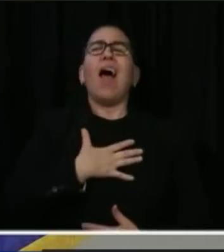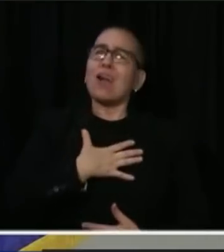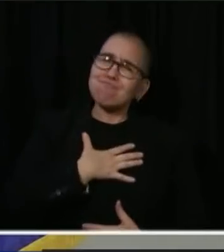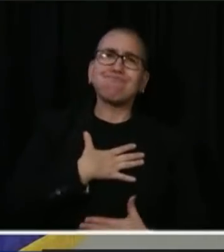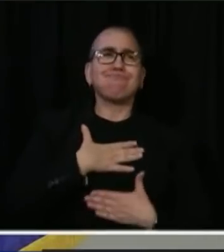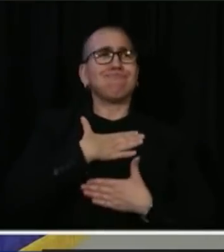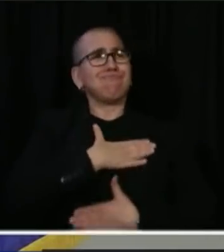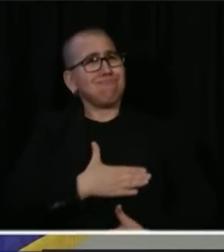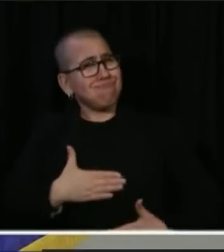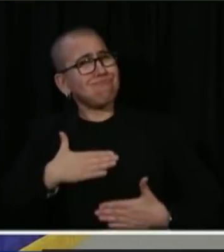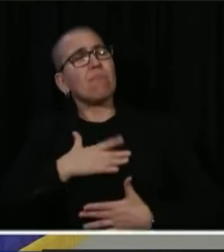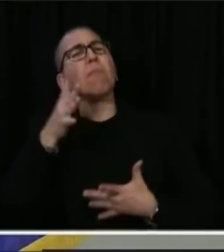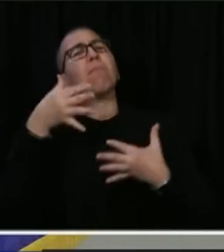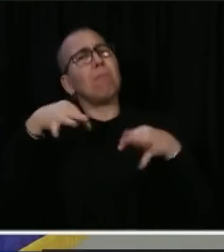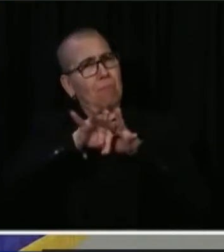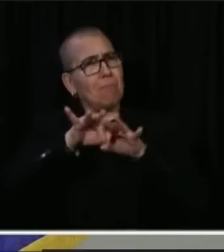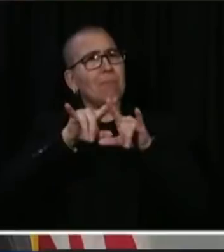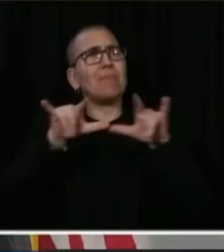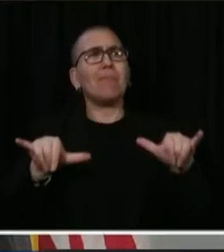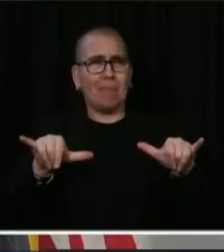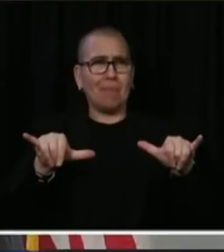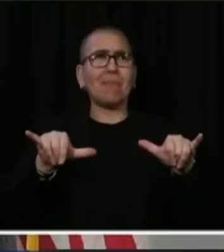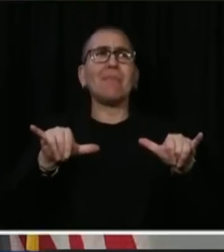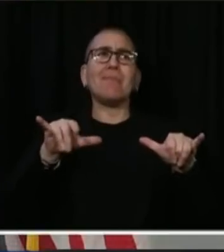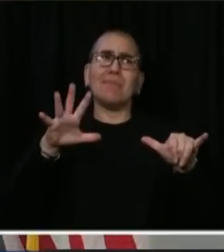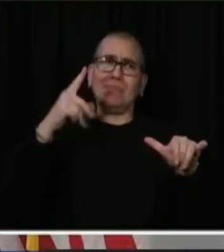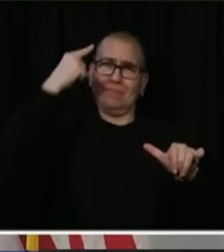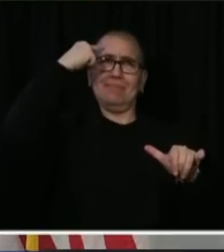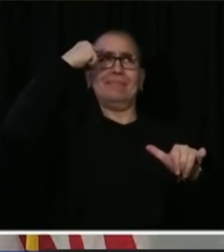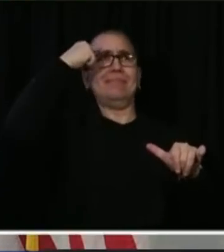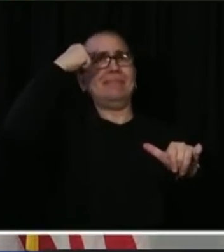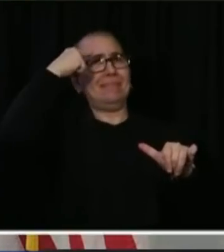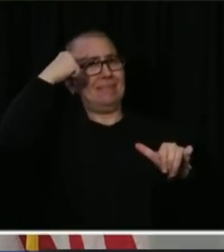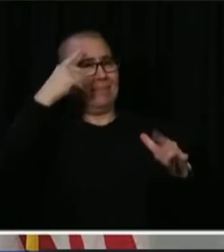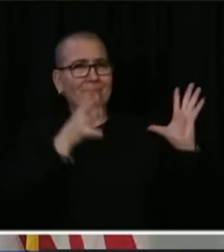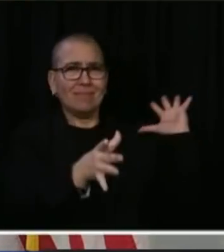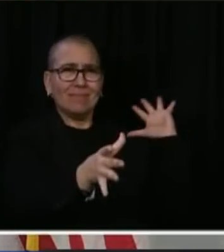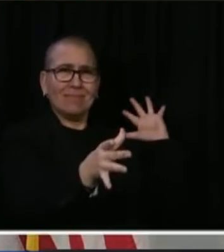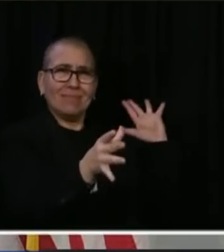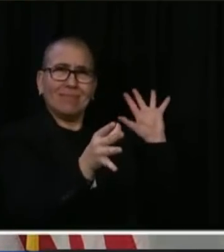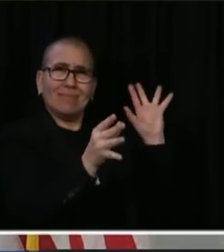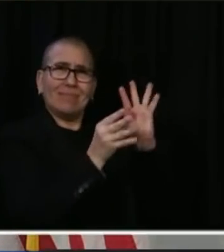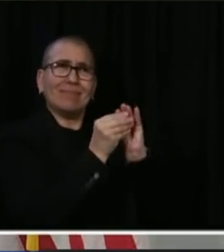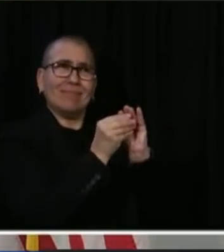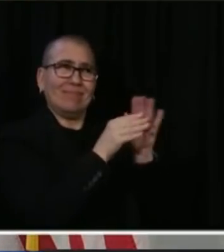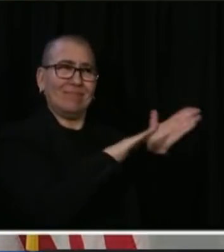PANDEMIC THAT WE KNEW VERY LITTLE ABOUT AND IT WAS INCREDIBLY DANGEROUS. MEMORIAL SHOULD BE A TIME OF REFLECTION AND OVER THESE NEXT